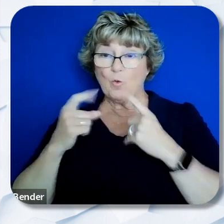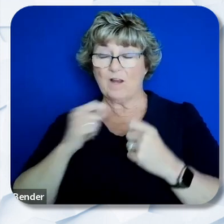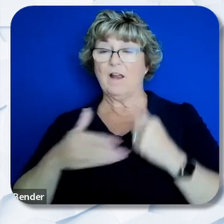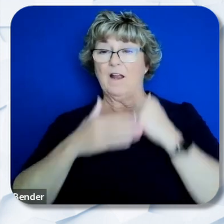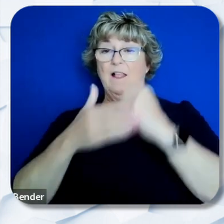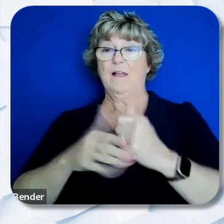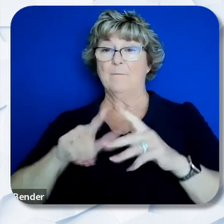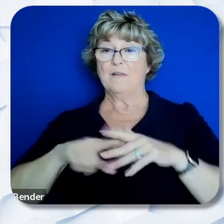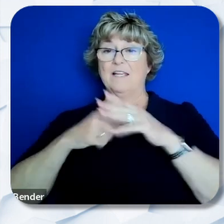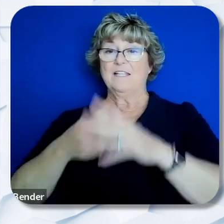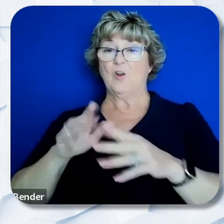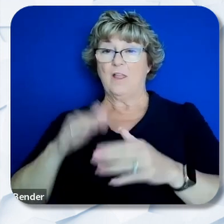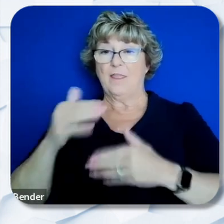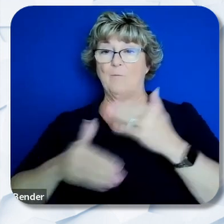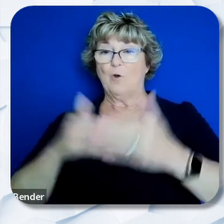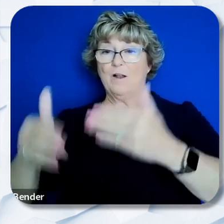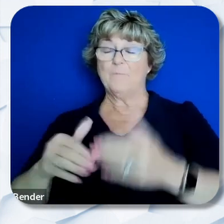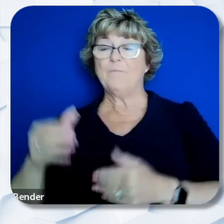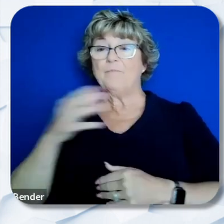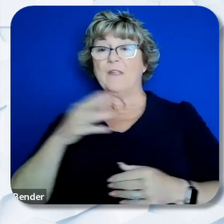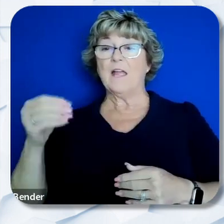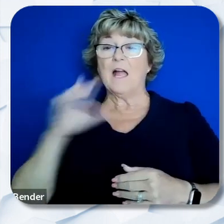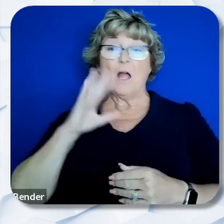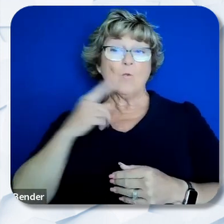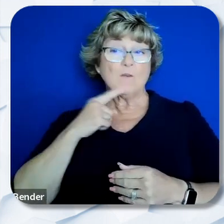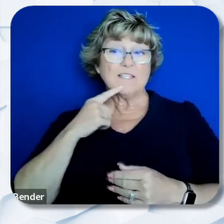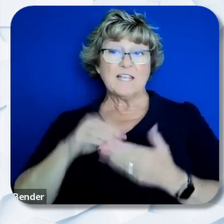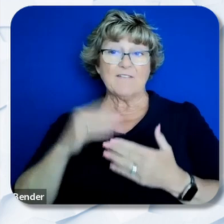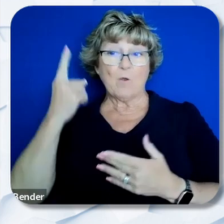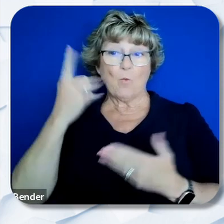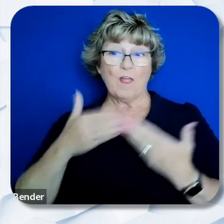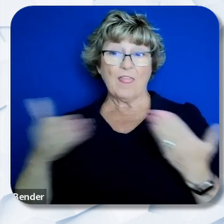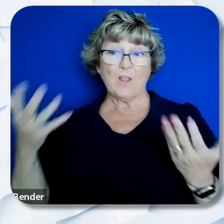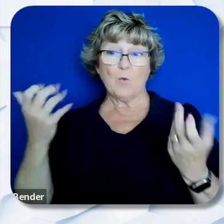started on this process. And I would say, if there's one thing you want to do right